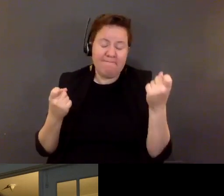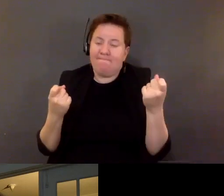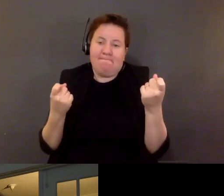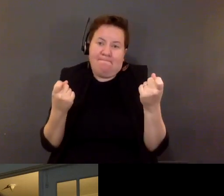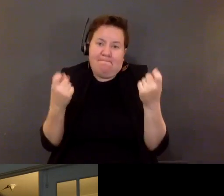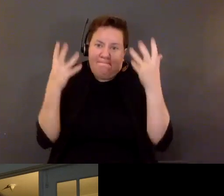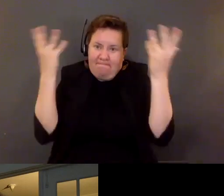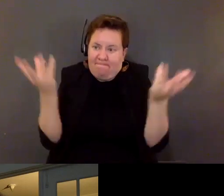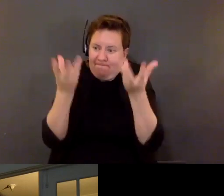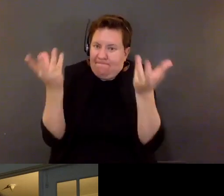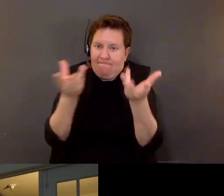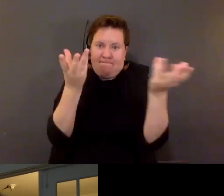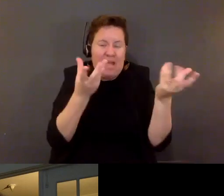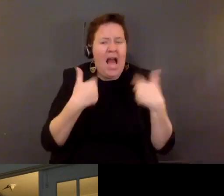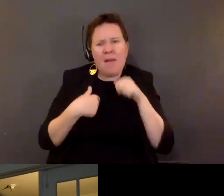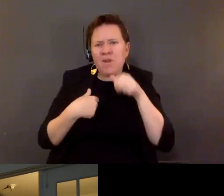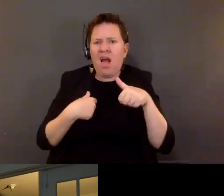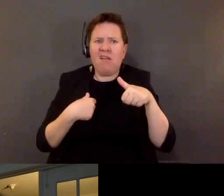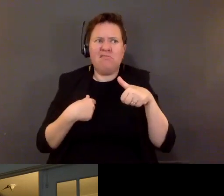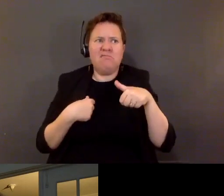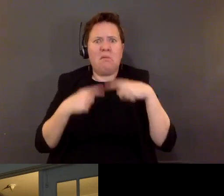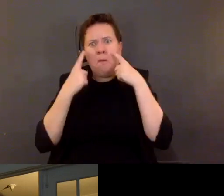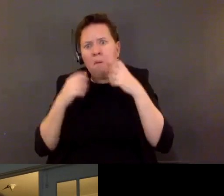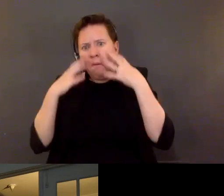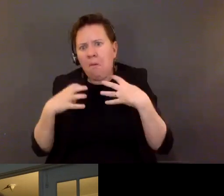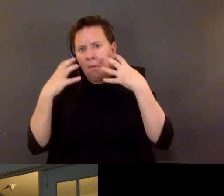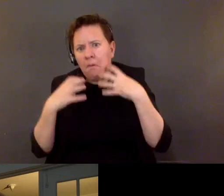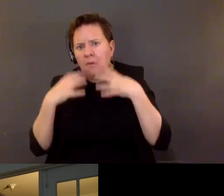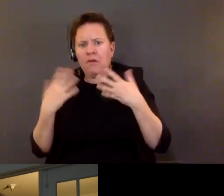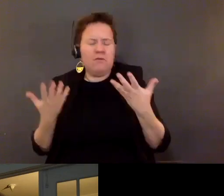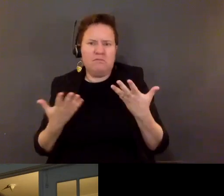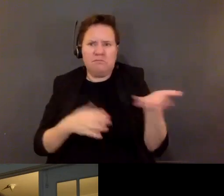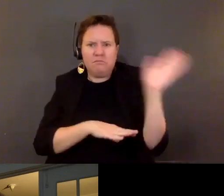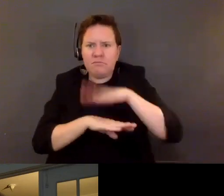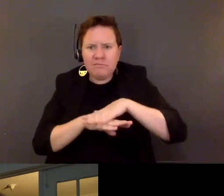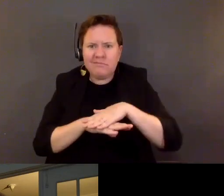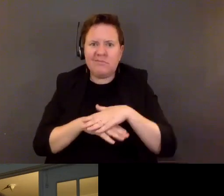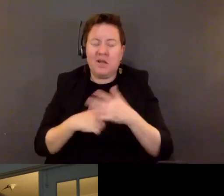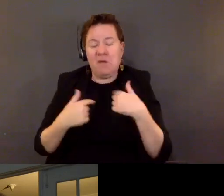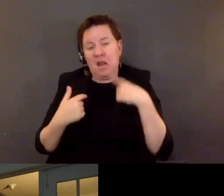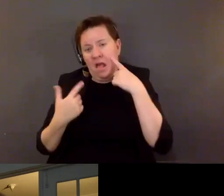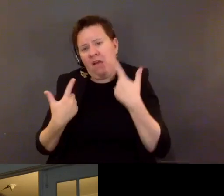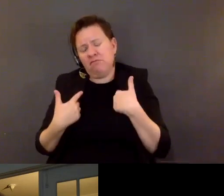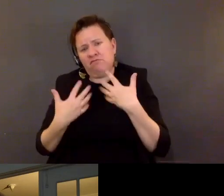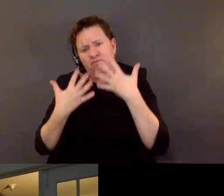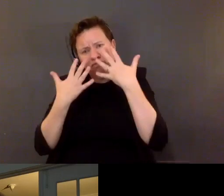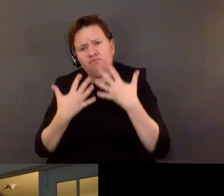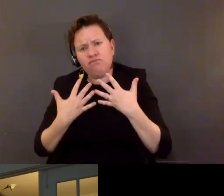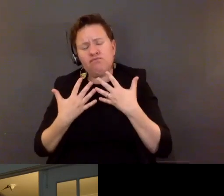i'm not walking around weeping or you know i mean think i've grieved my way through that stuff but